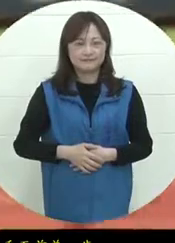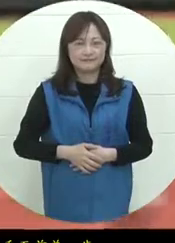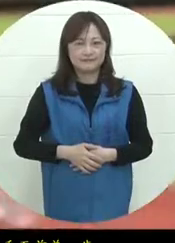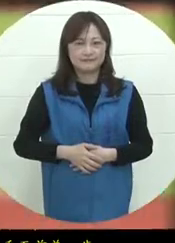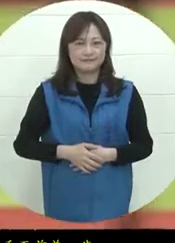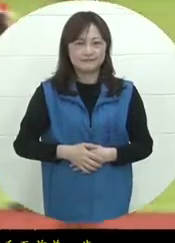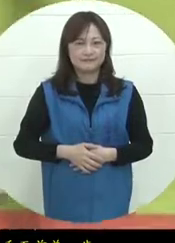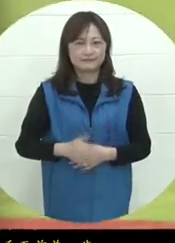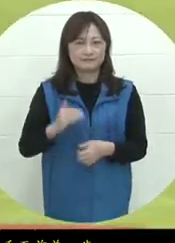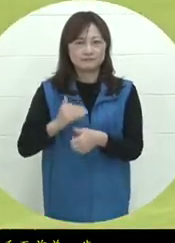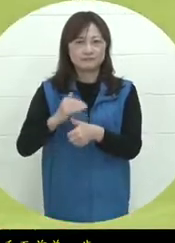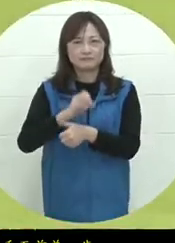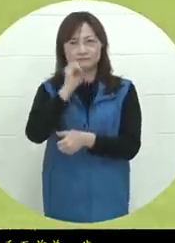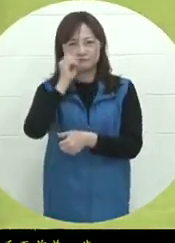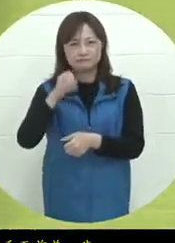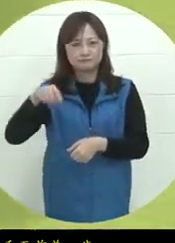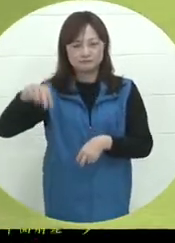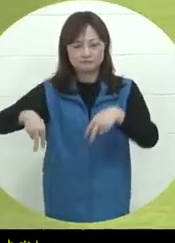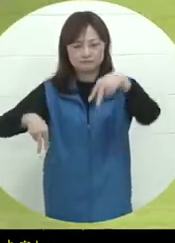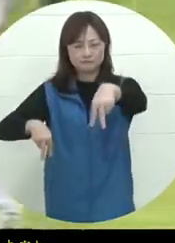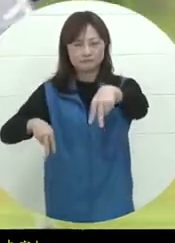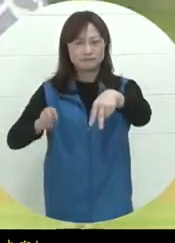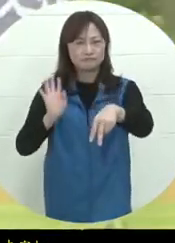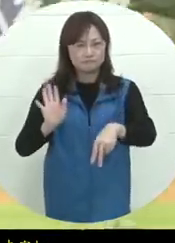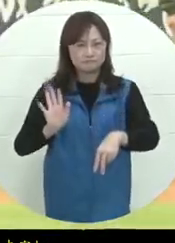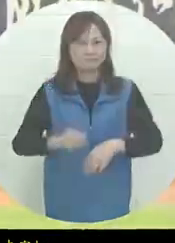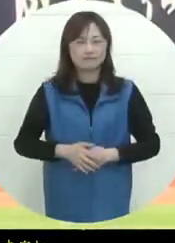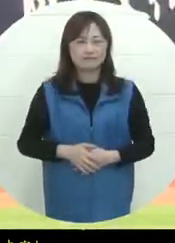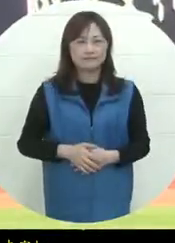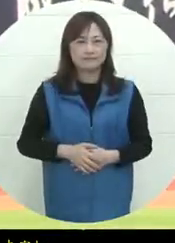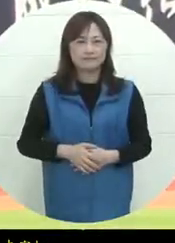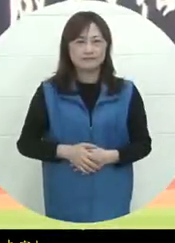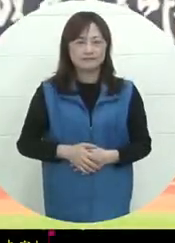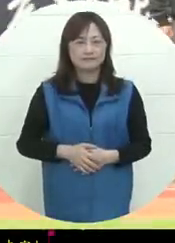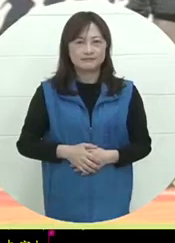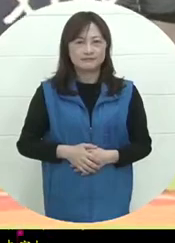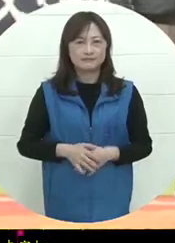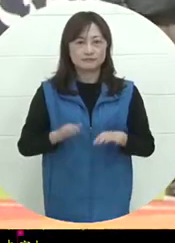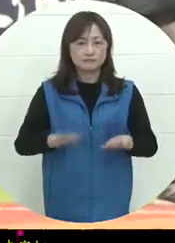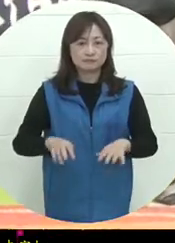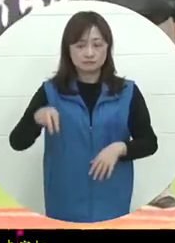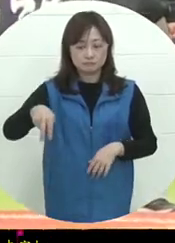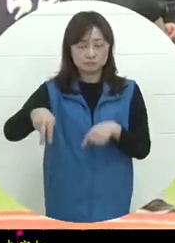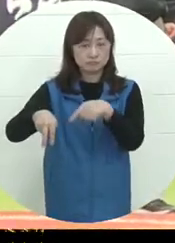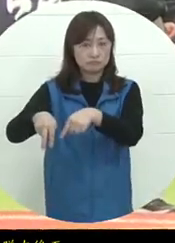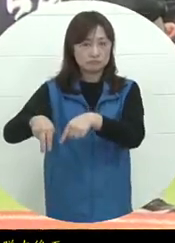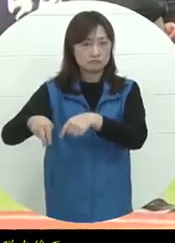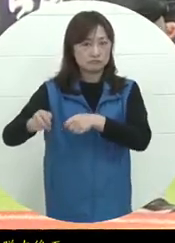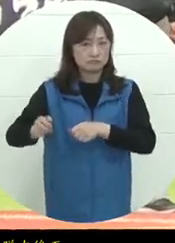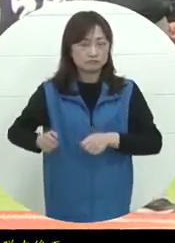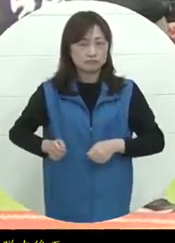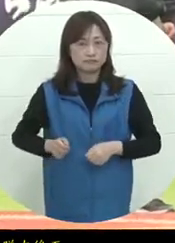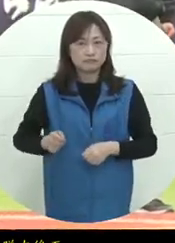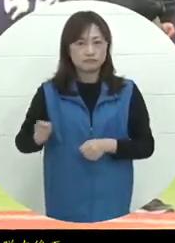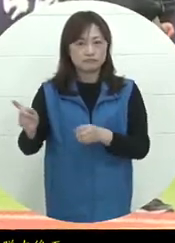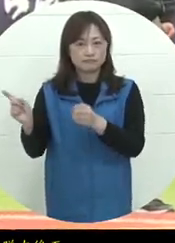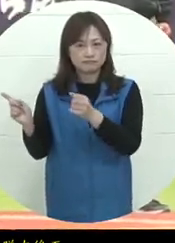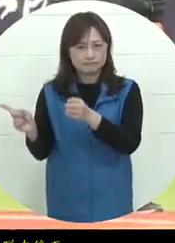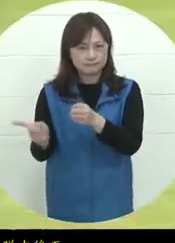one and two bases occupied, of course. For this ball, the runner on first base was unable to start the run without considering whether